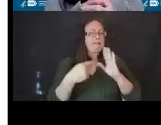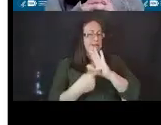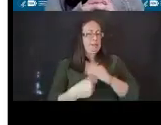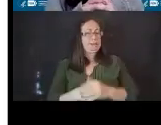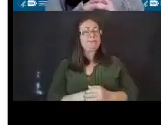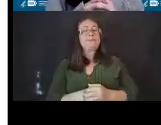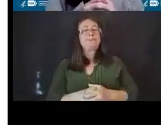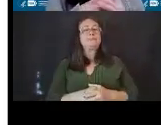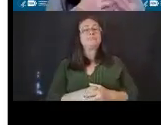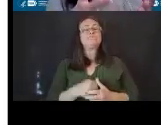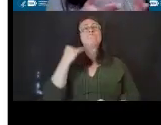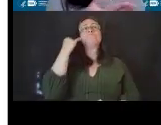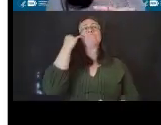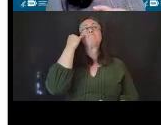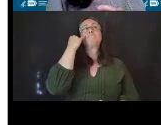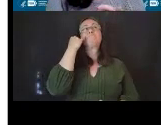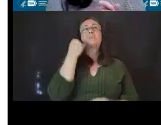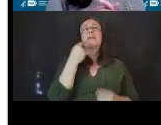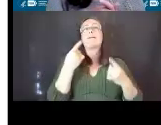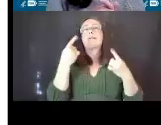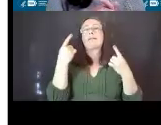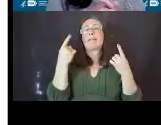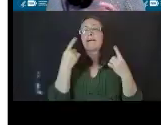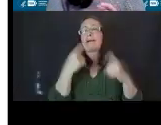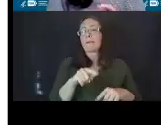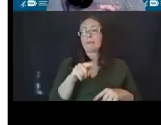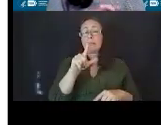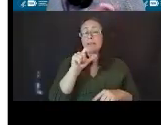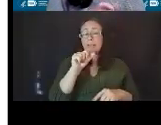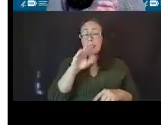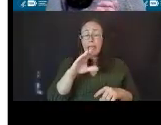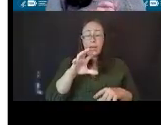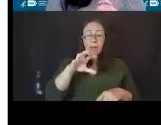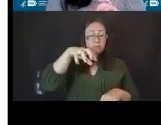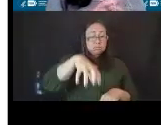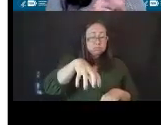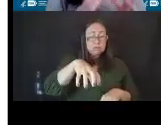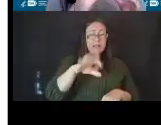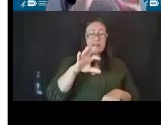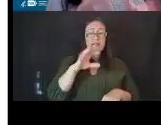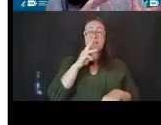The other thing to think about is your resources, the physical resources. Do you need equipment?